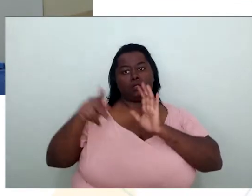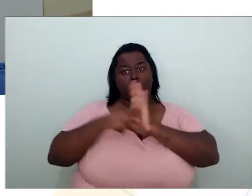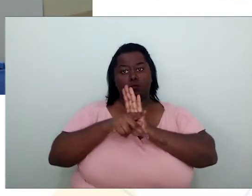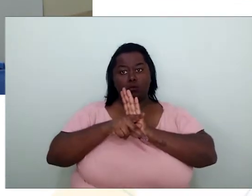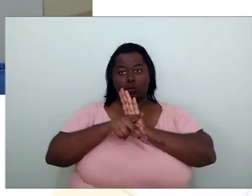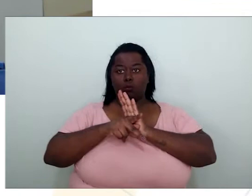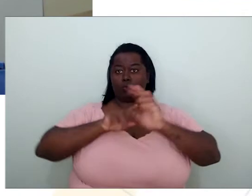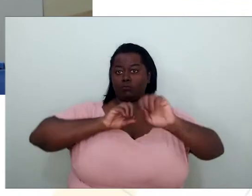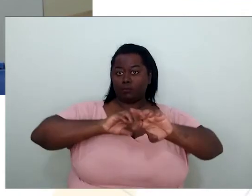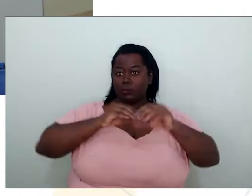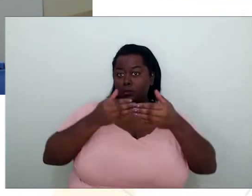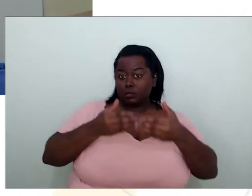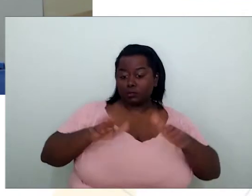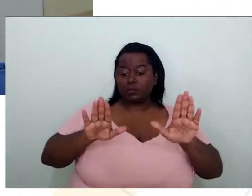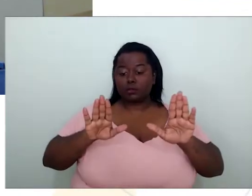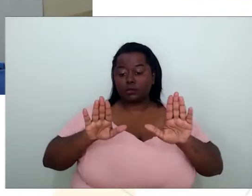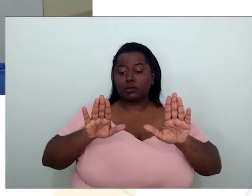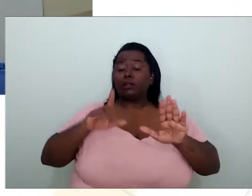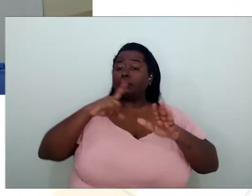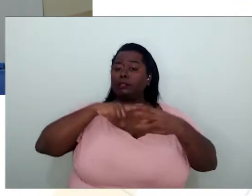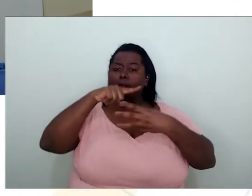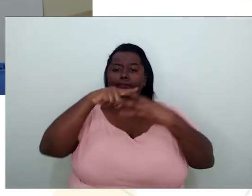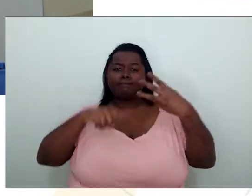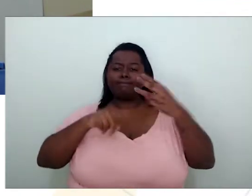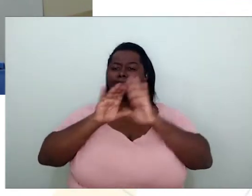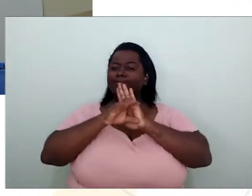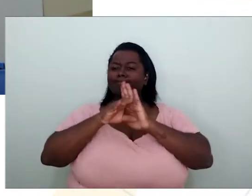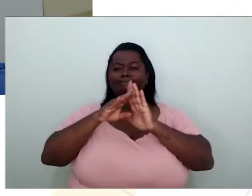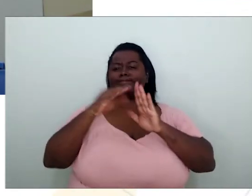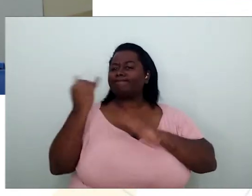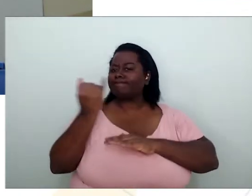assumptions of this so those are three concepts the three concepts are open